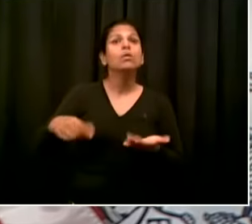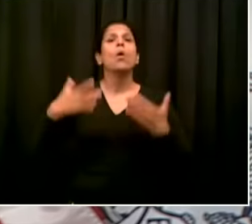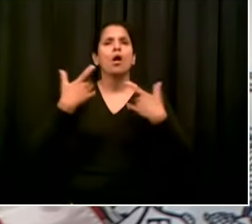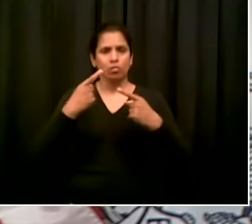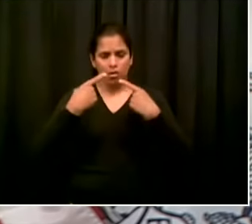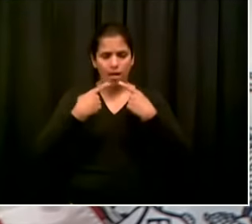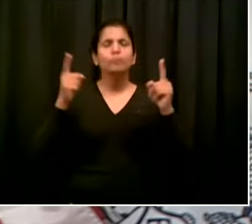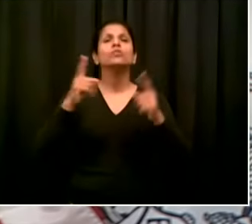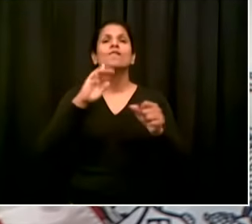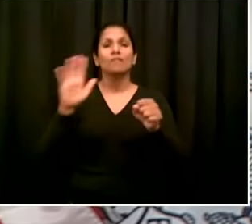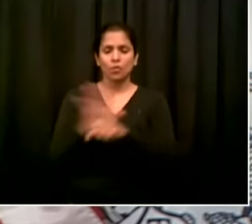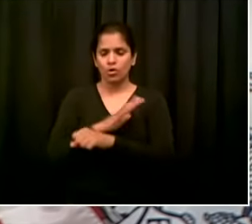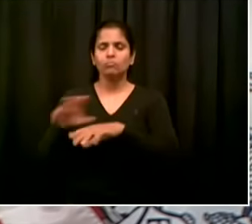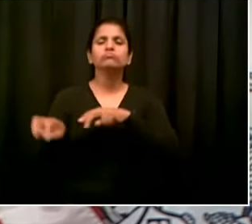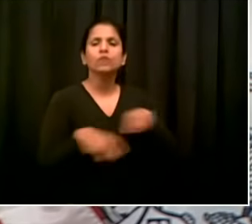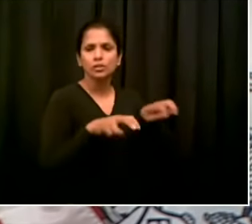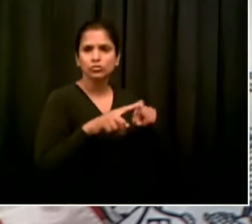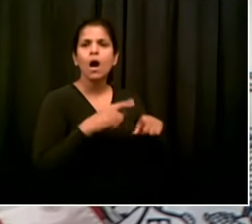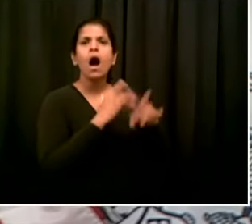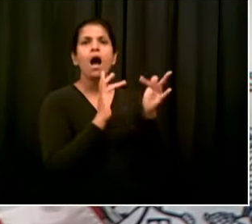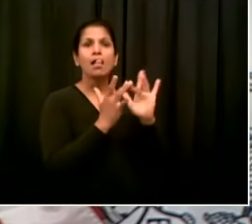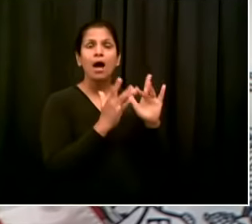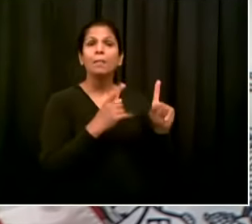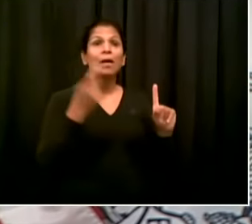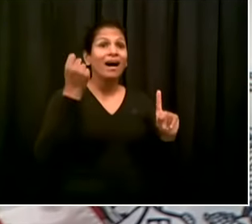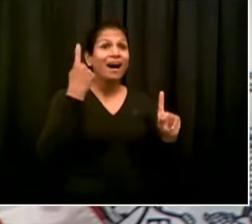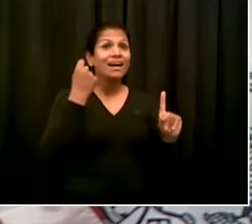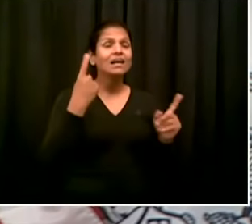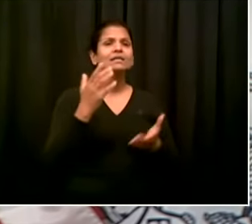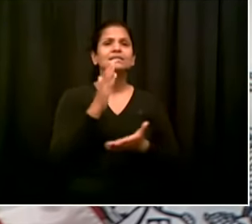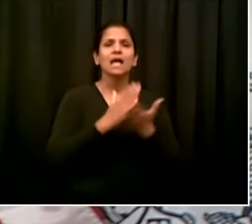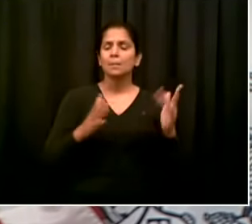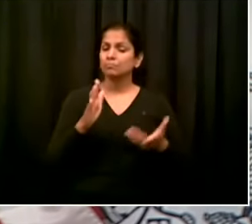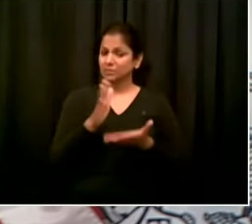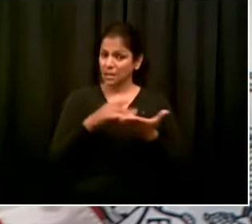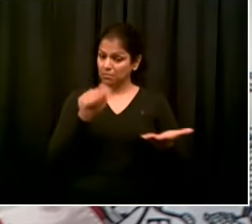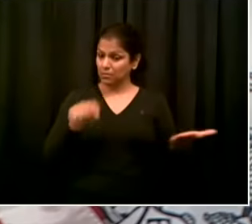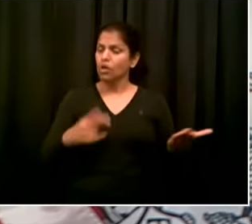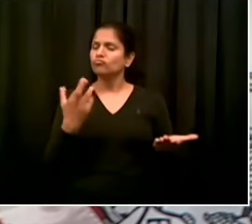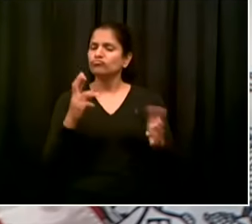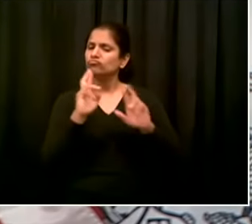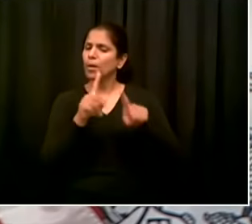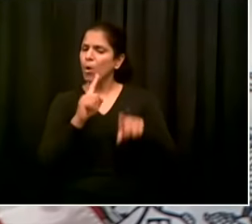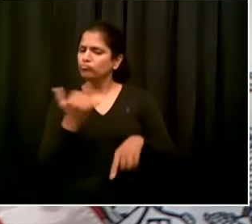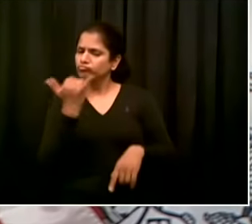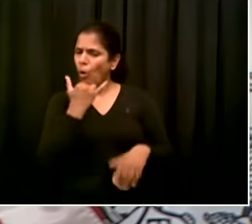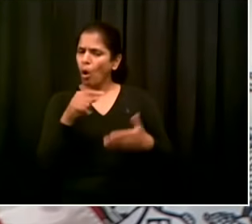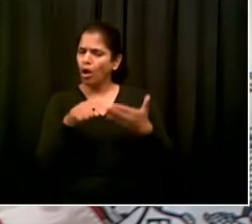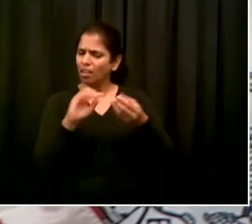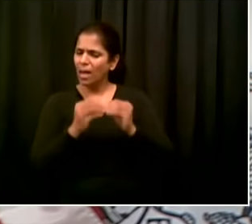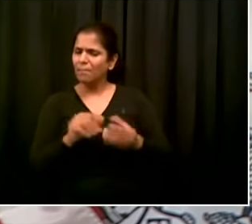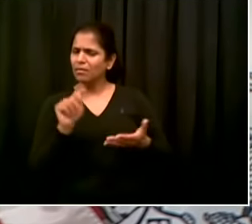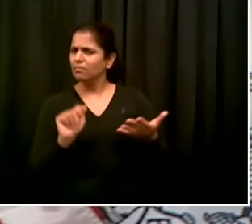DOE. THT'AS A LOT OF QUESTIONS. YOU CANNOT DO FOUR QUESTIONS. LET ME ANSWER YOUR CORE